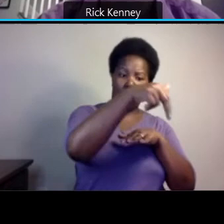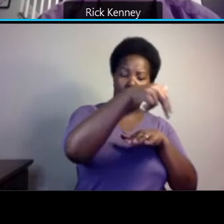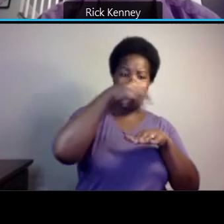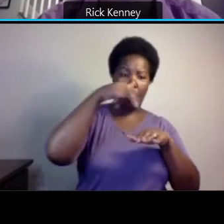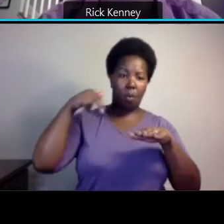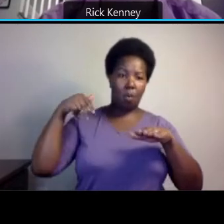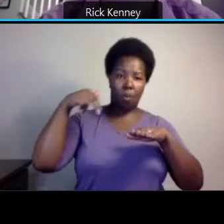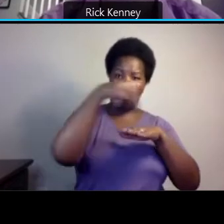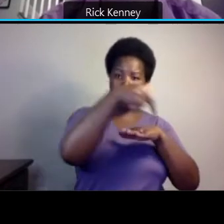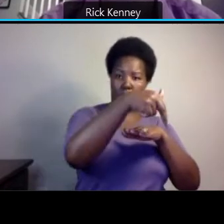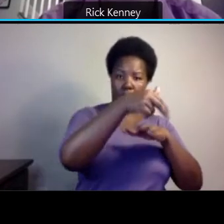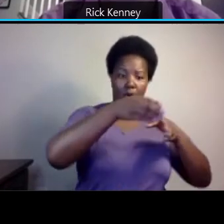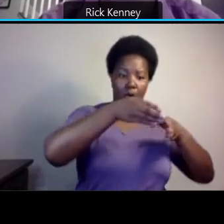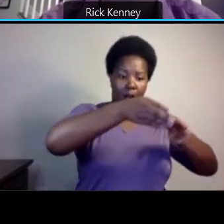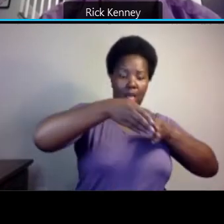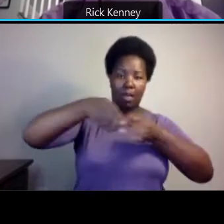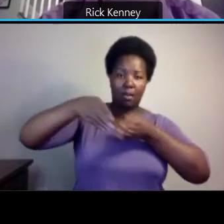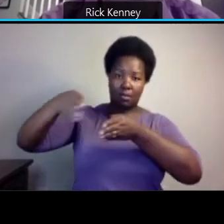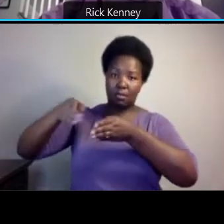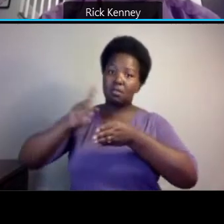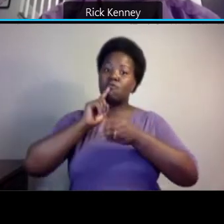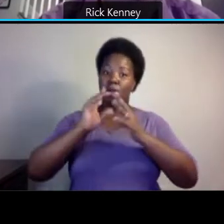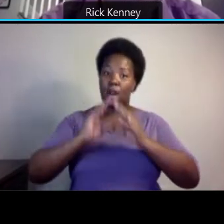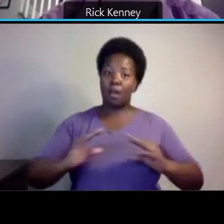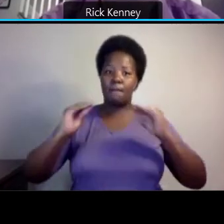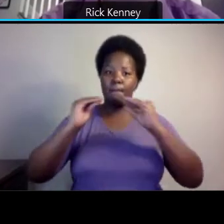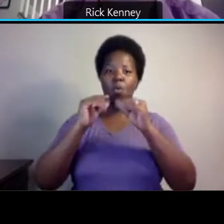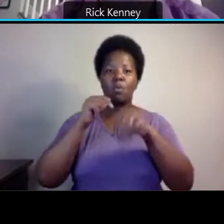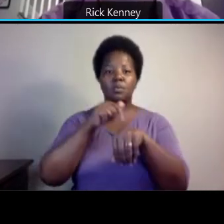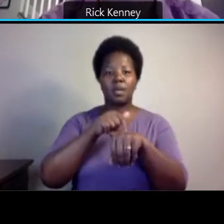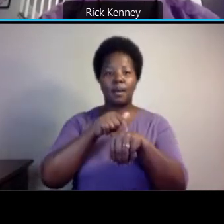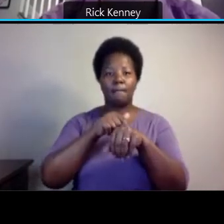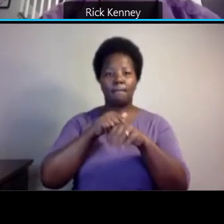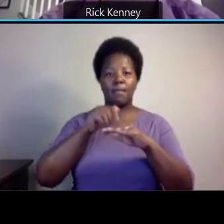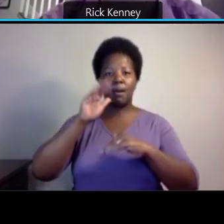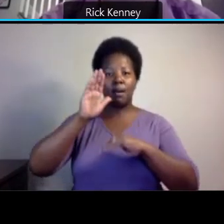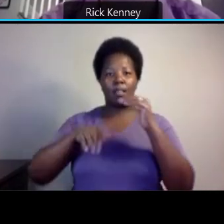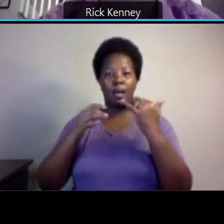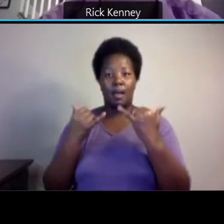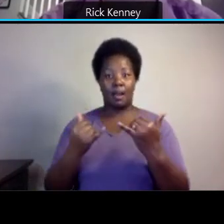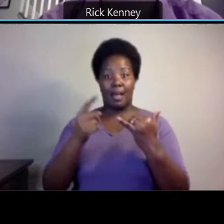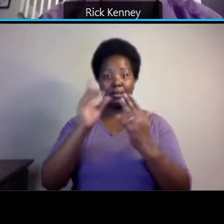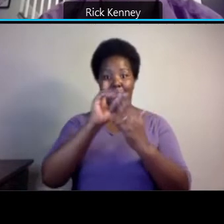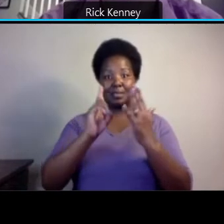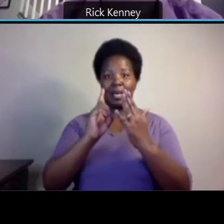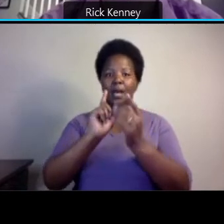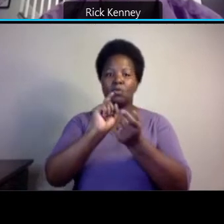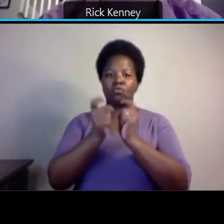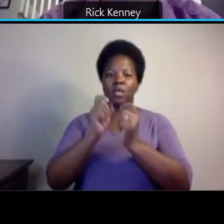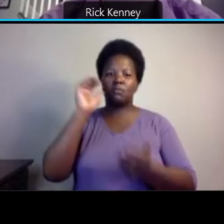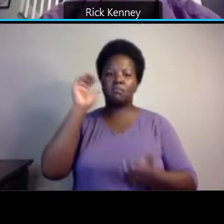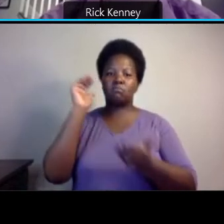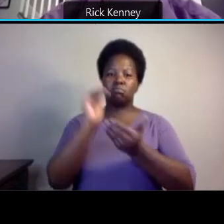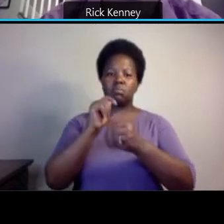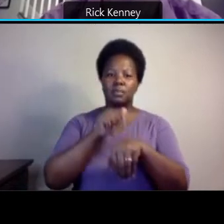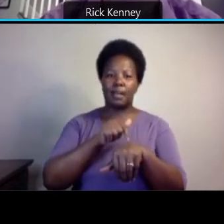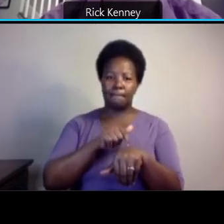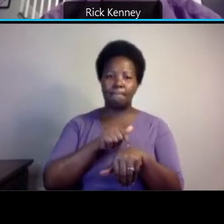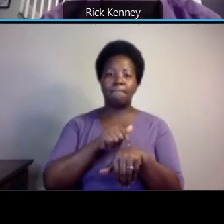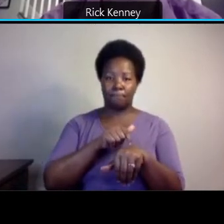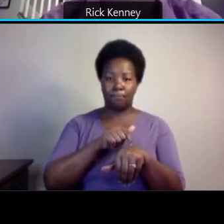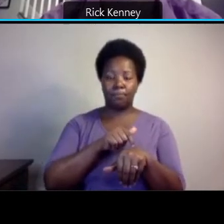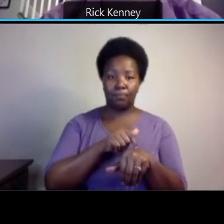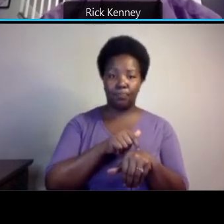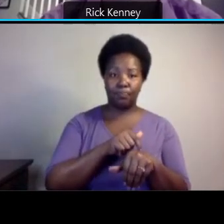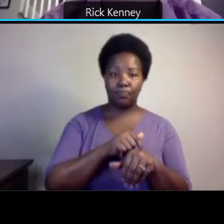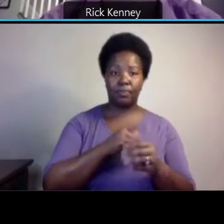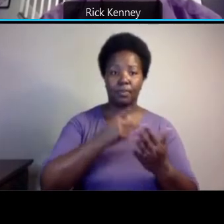it's substantially more than what's achieved by this design the project is not a road diet